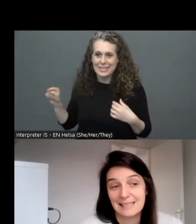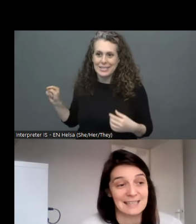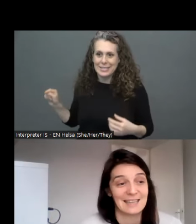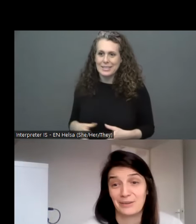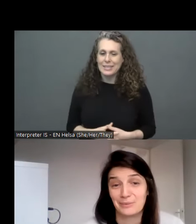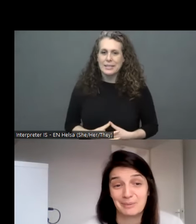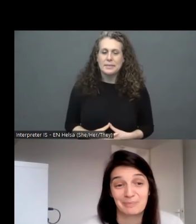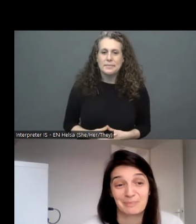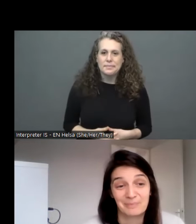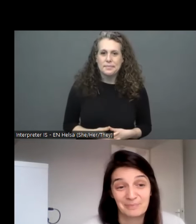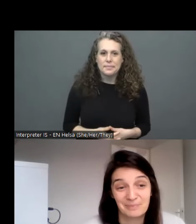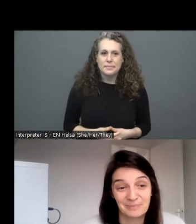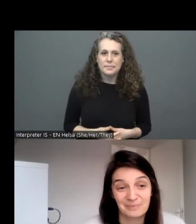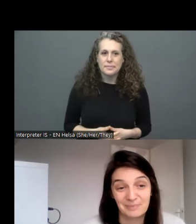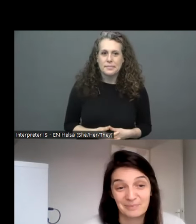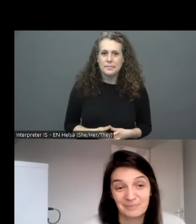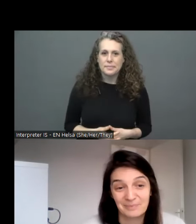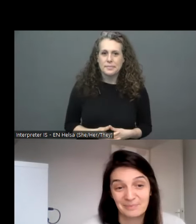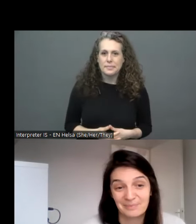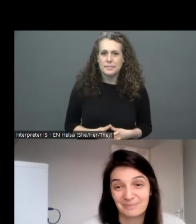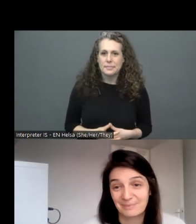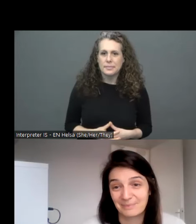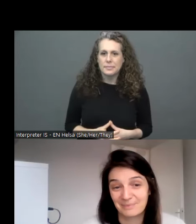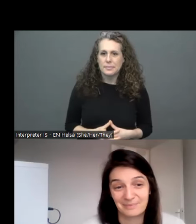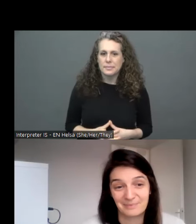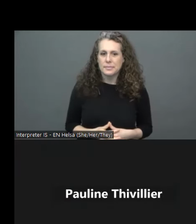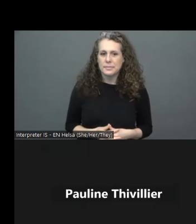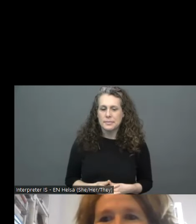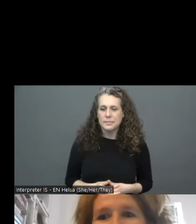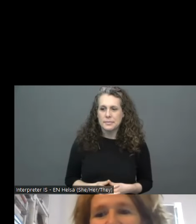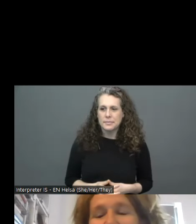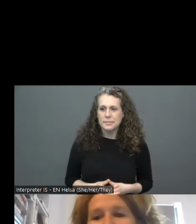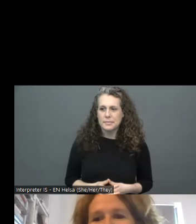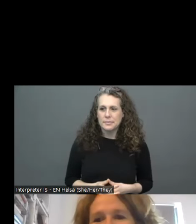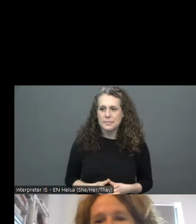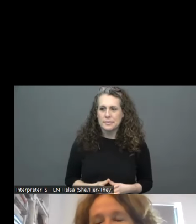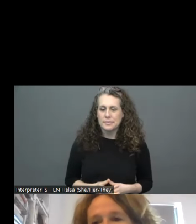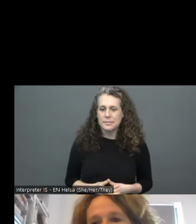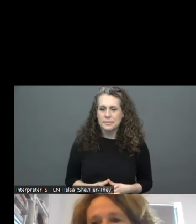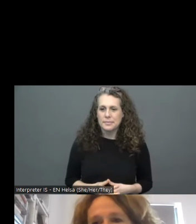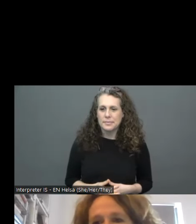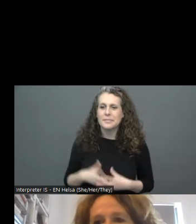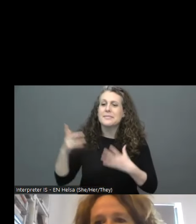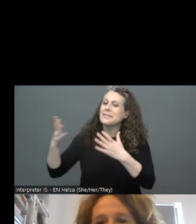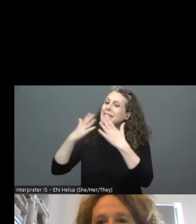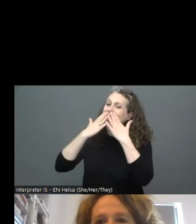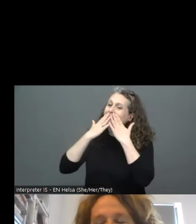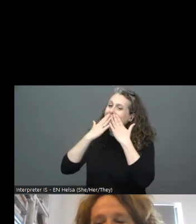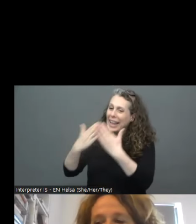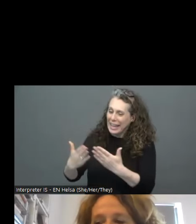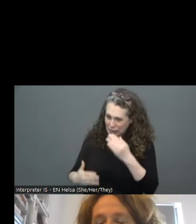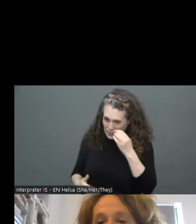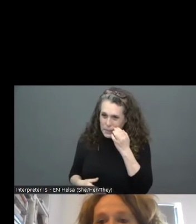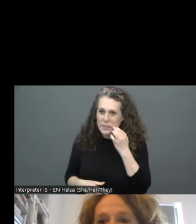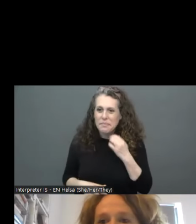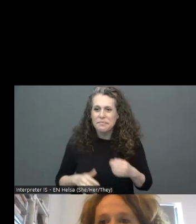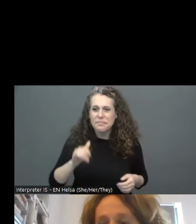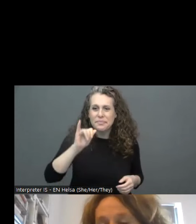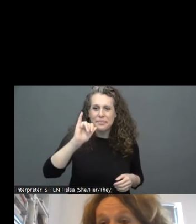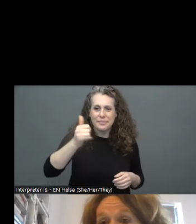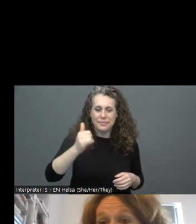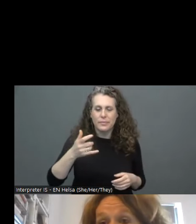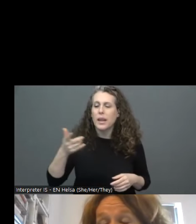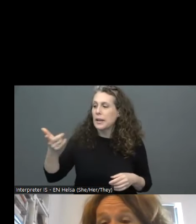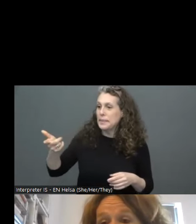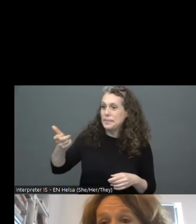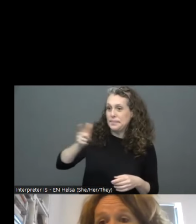Yes, to take over from Pauline, in our Working Group,